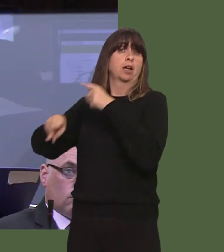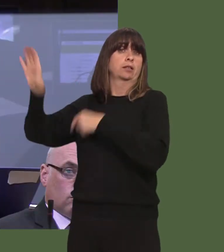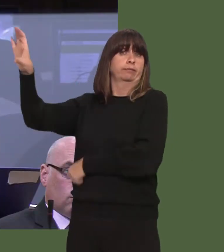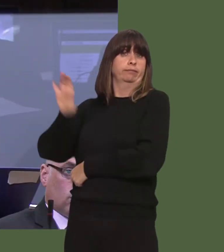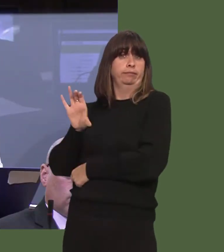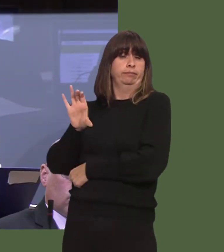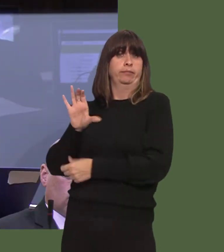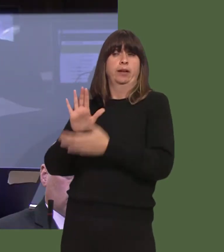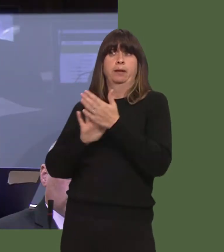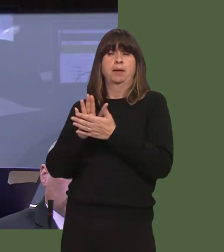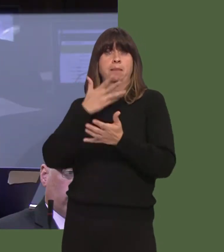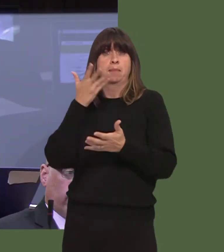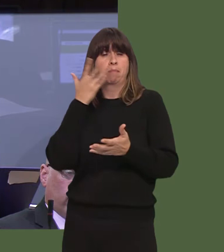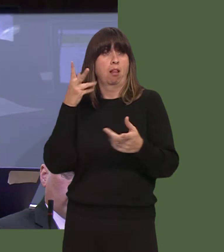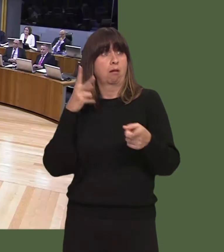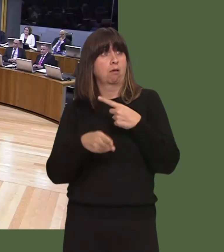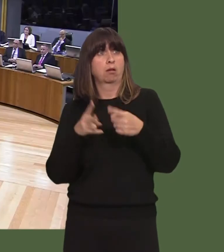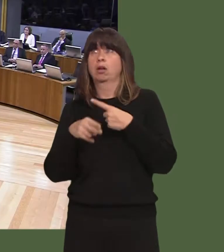pressure on households and their access to affordable accommodation.